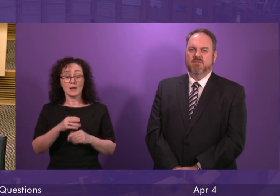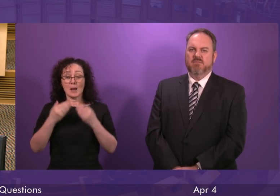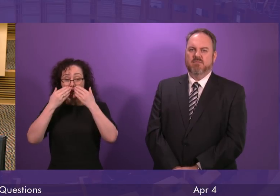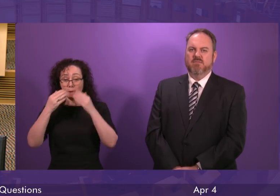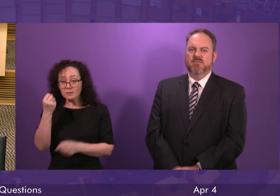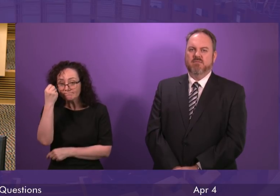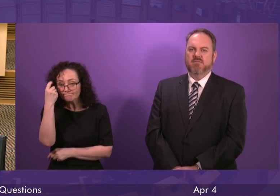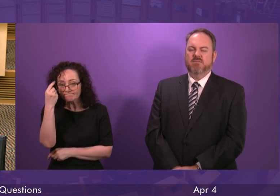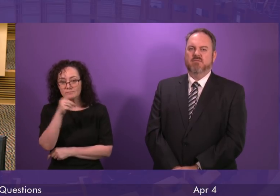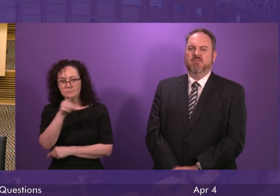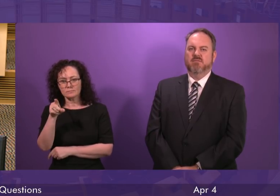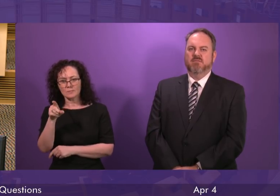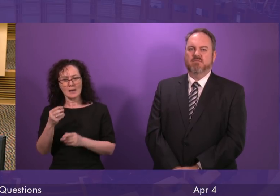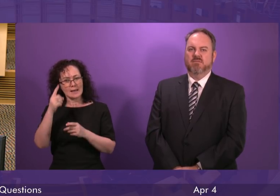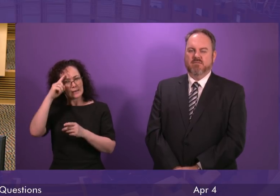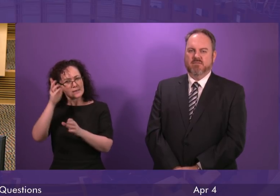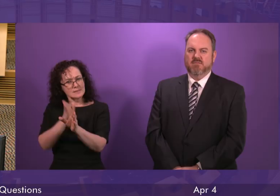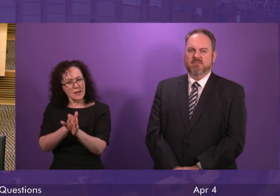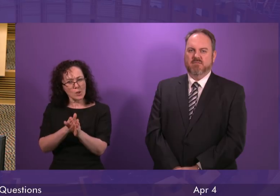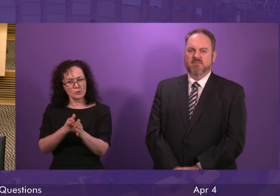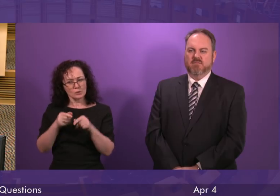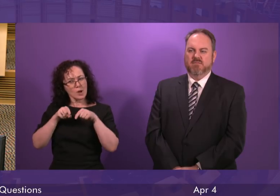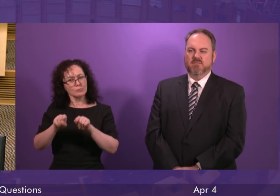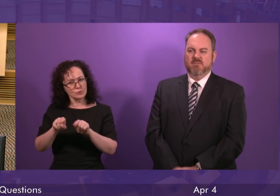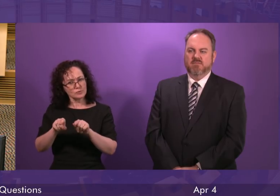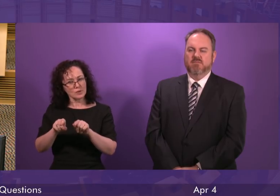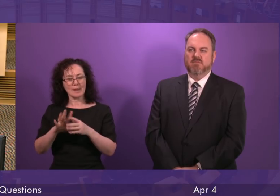has been launched to raise awareness of the fact that psychological abuse and coercive